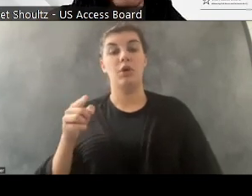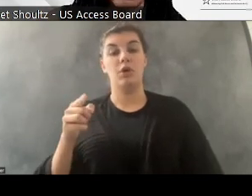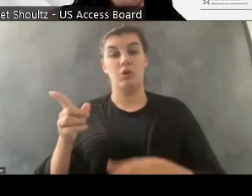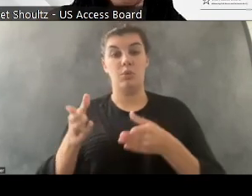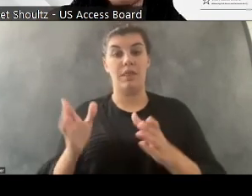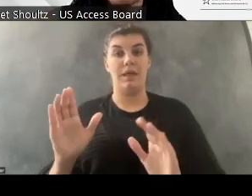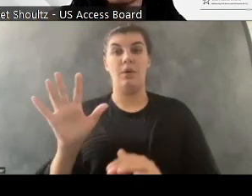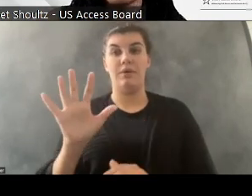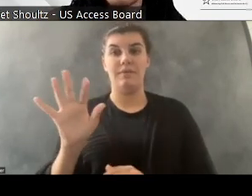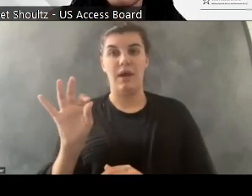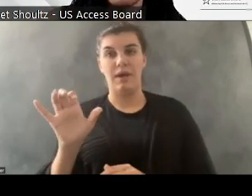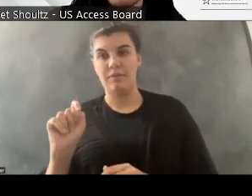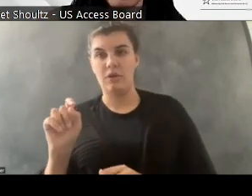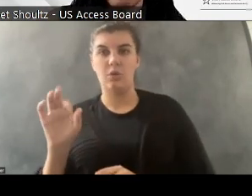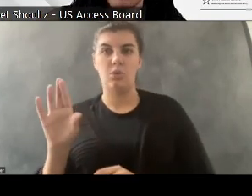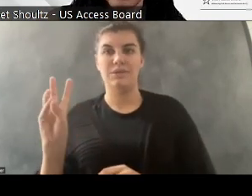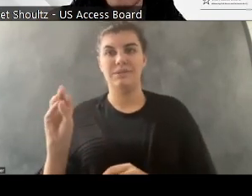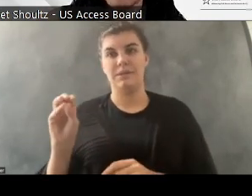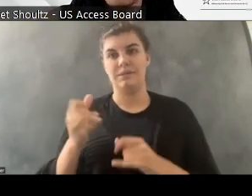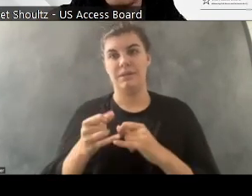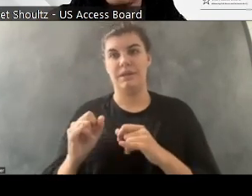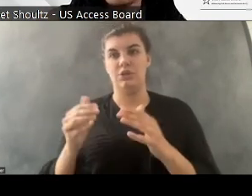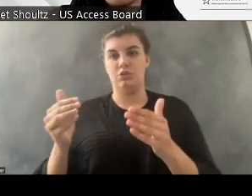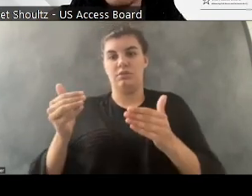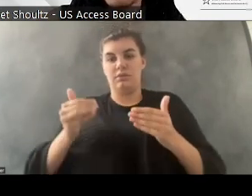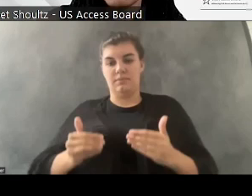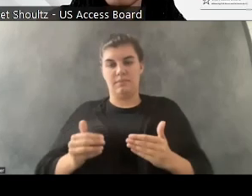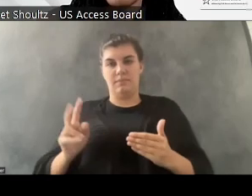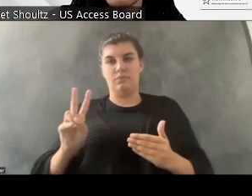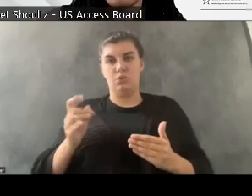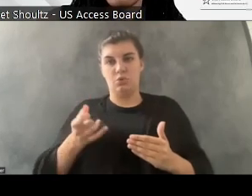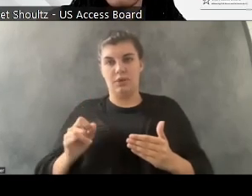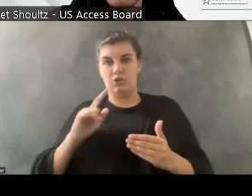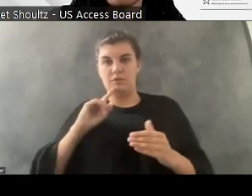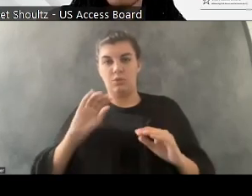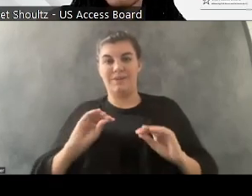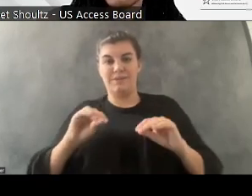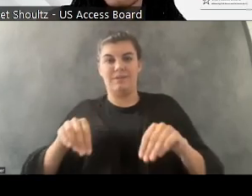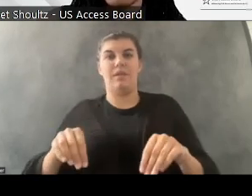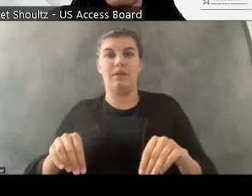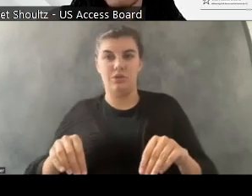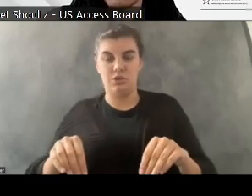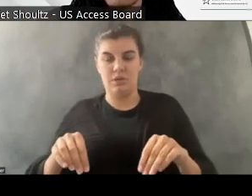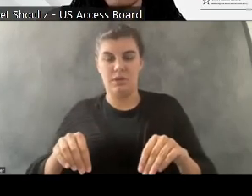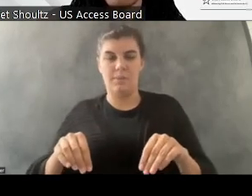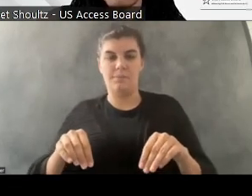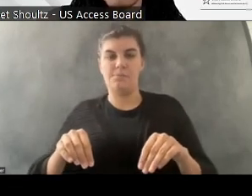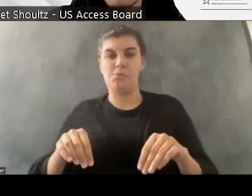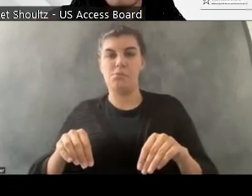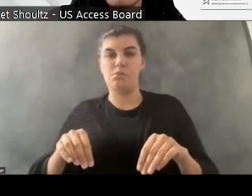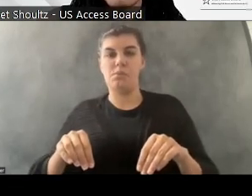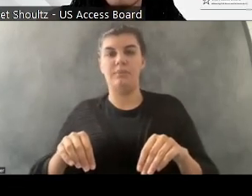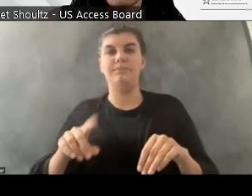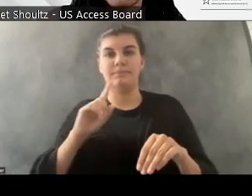five foot or 60 inch setback, the two inches for installation of the detectable warning surface is